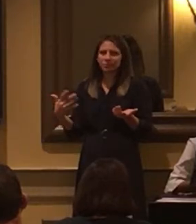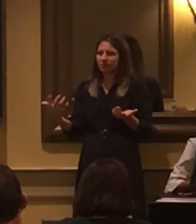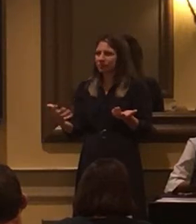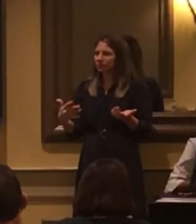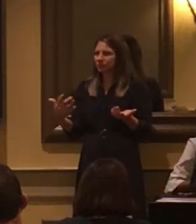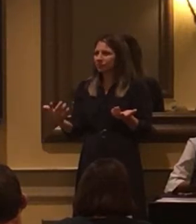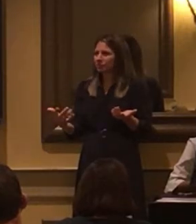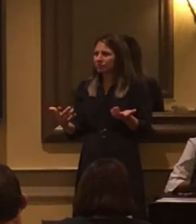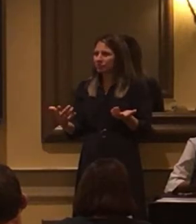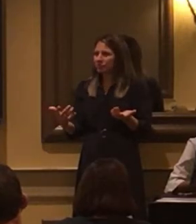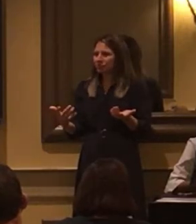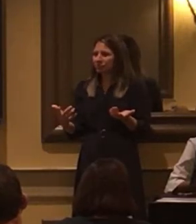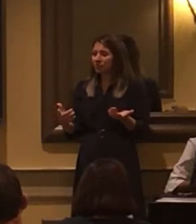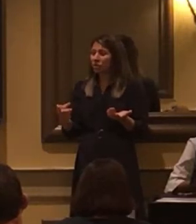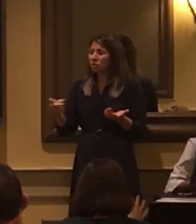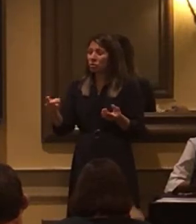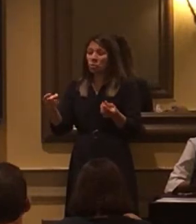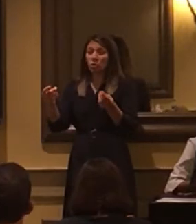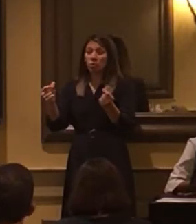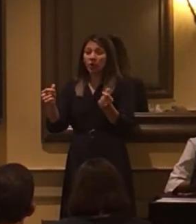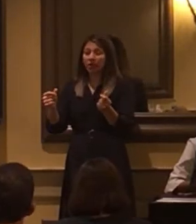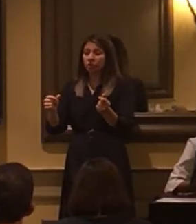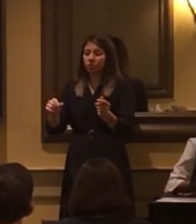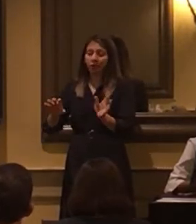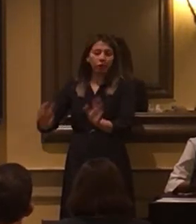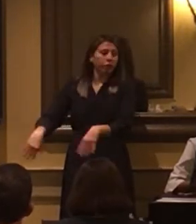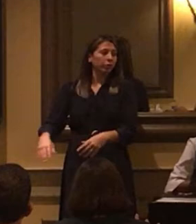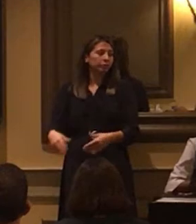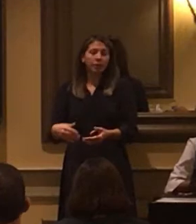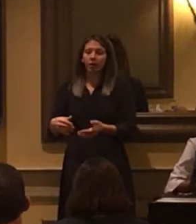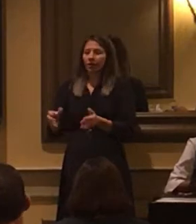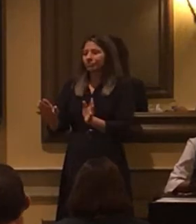that ill compassion toward the kid you know,